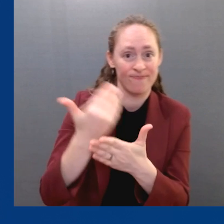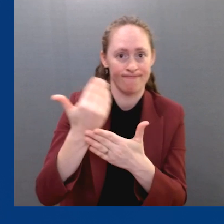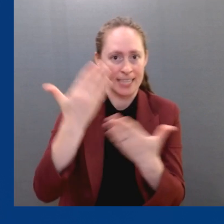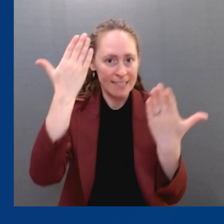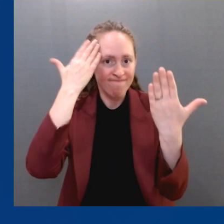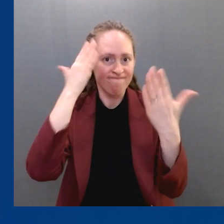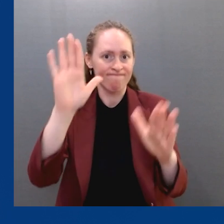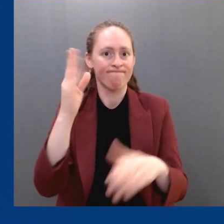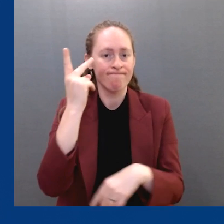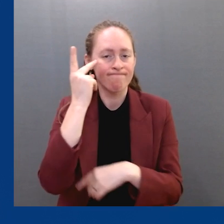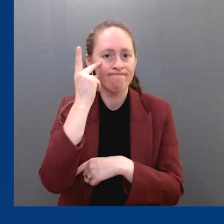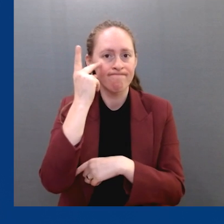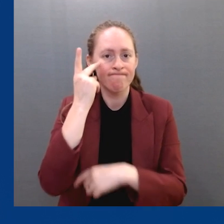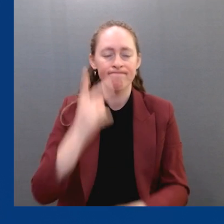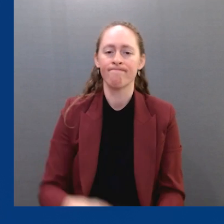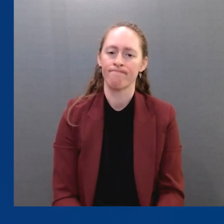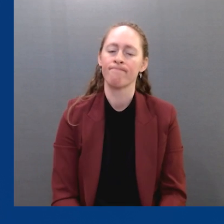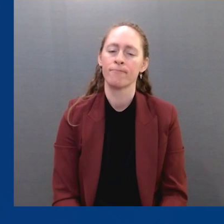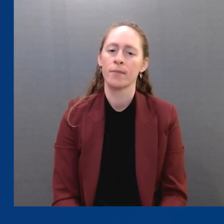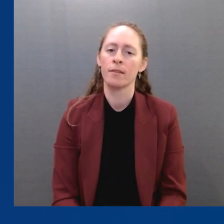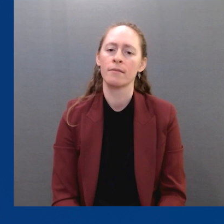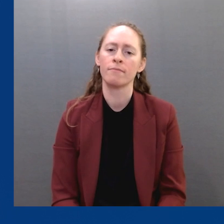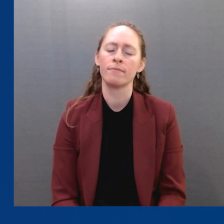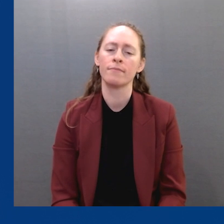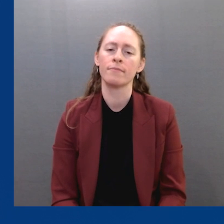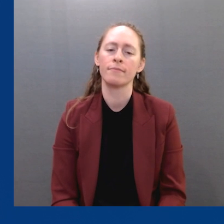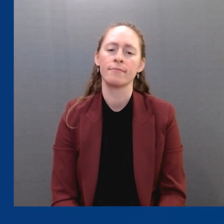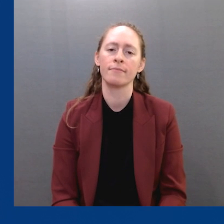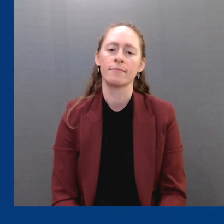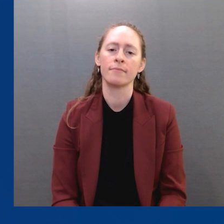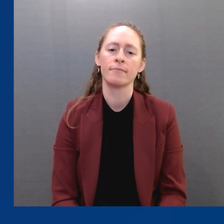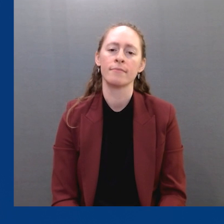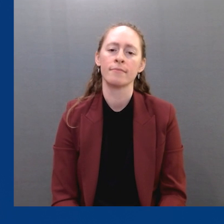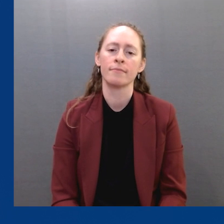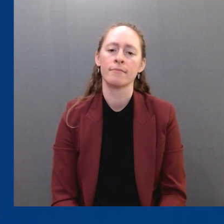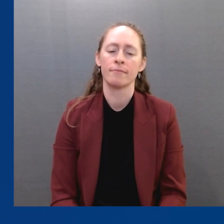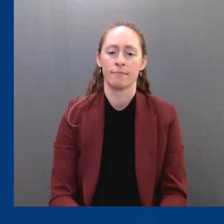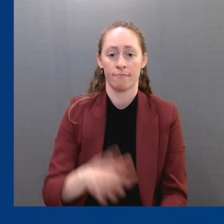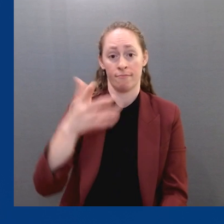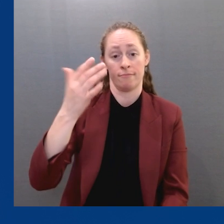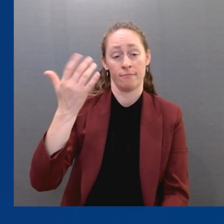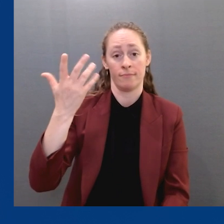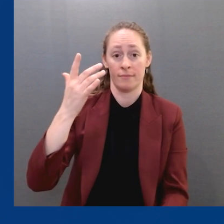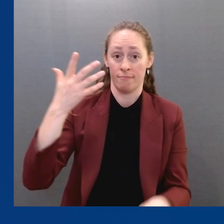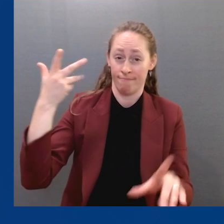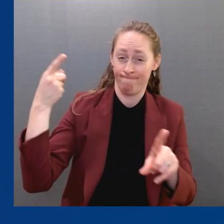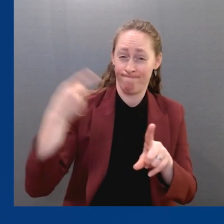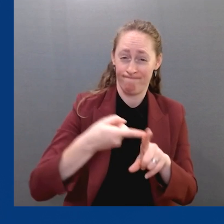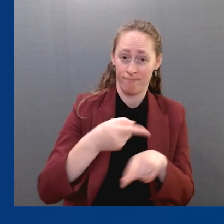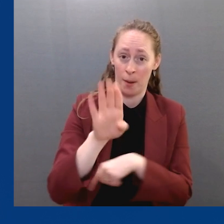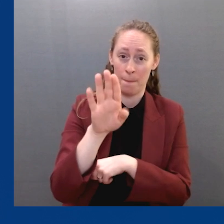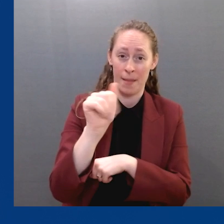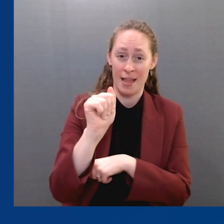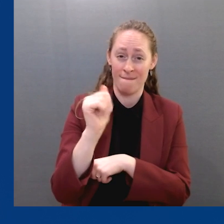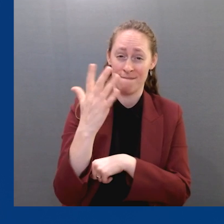So let's focus now just for a bit on BA-5. Next slide. What do we know about it?